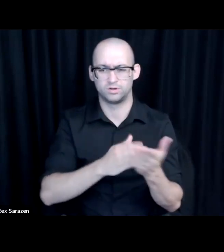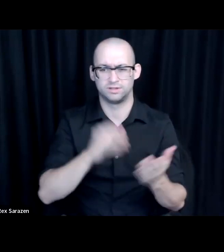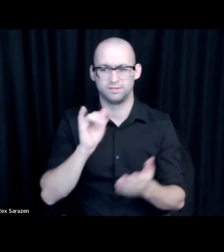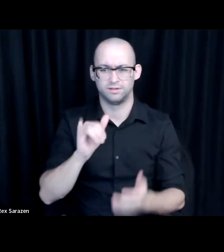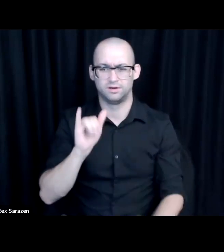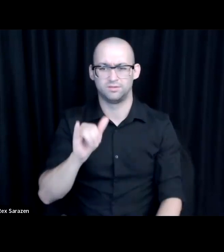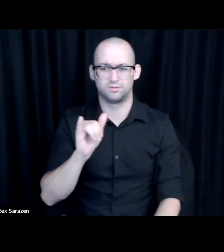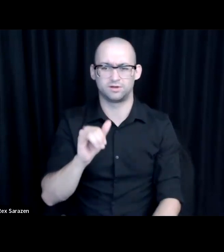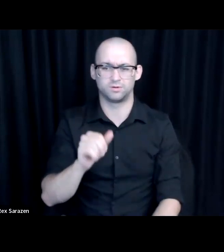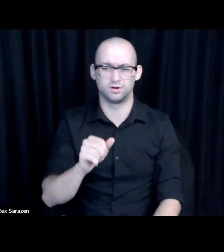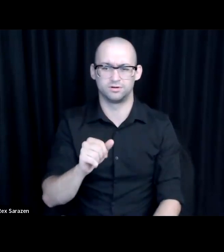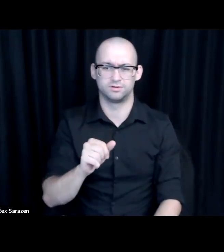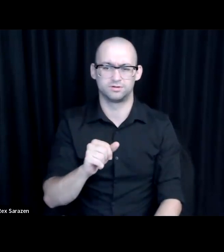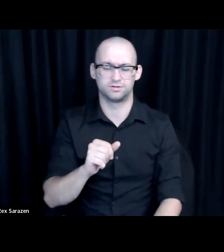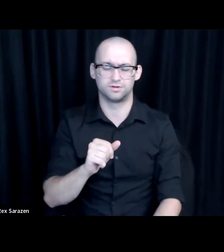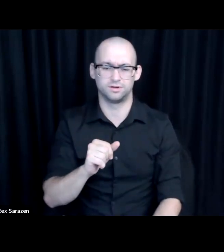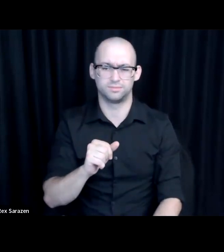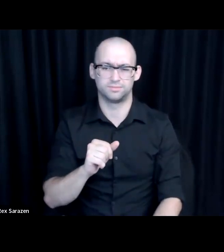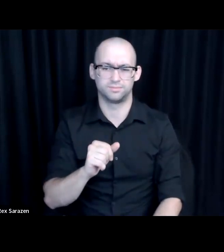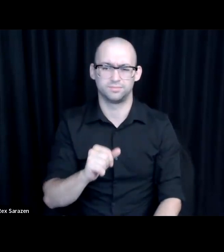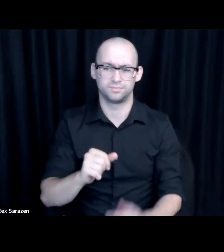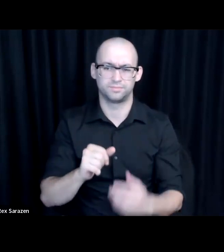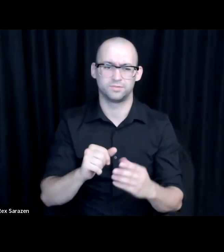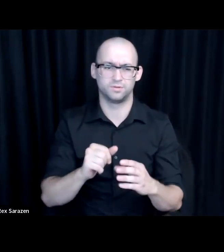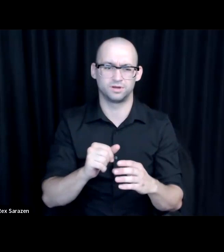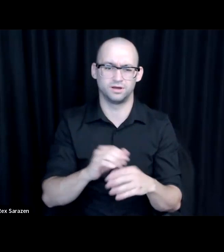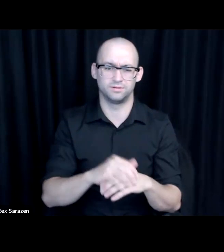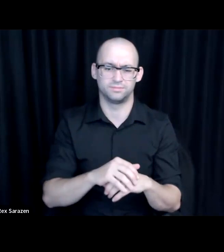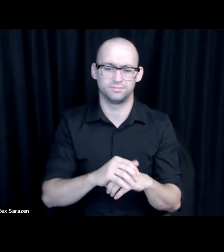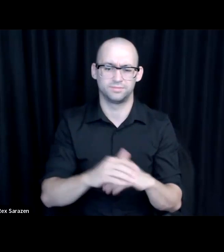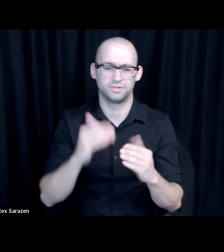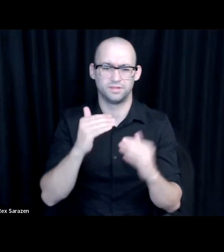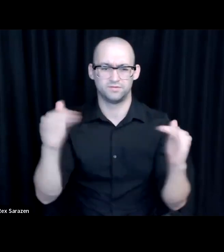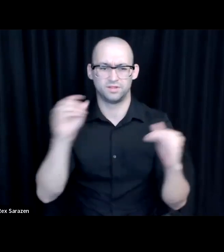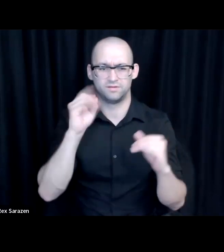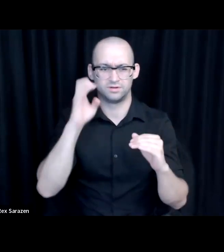bring in your community and bring up the level of education around technology for your community.